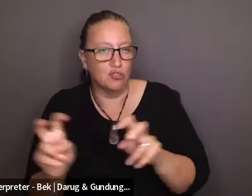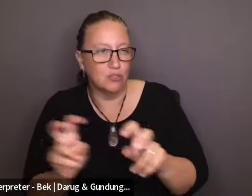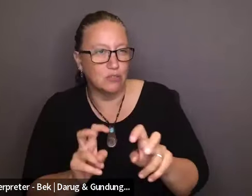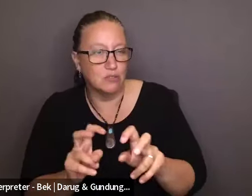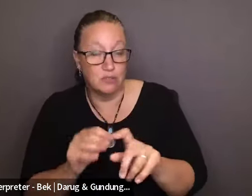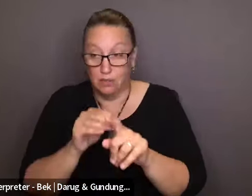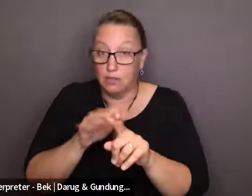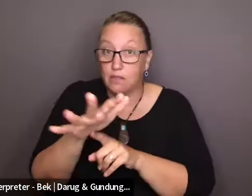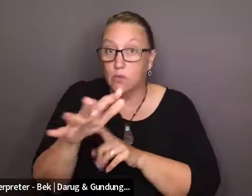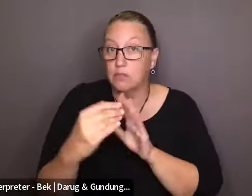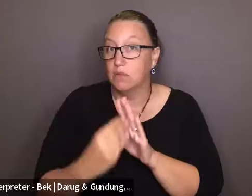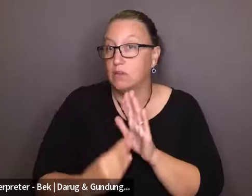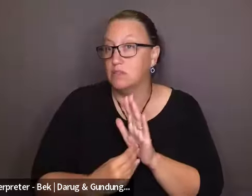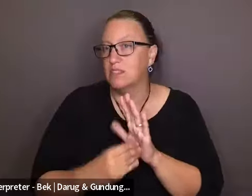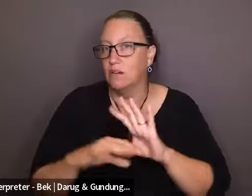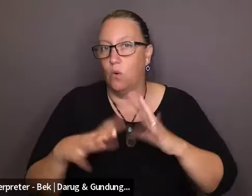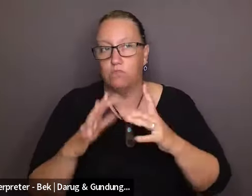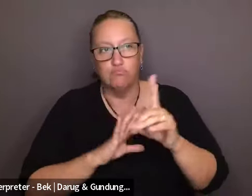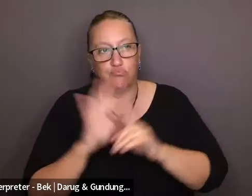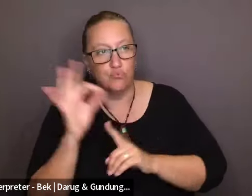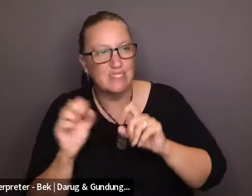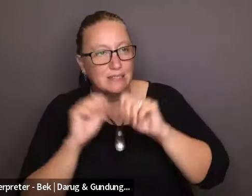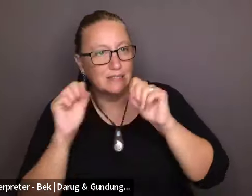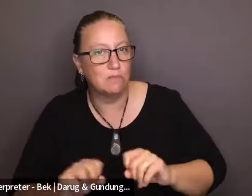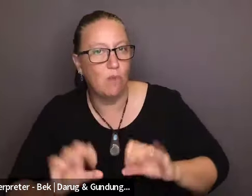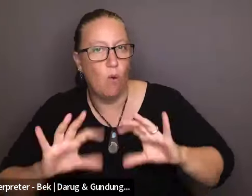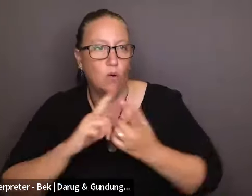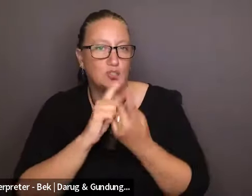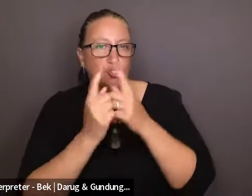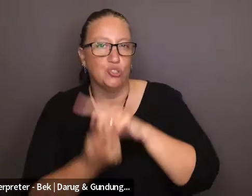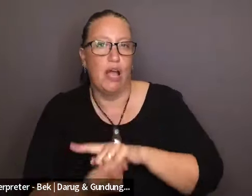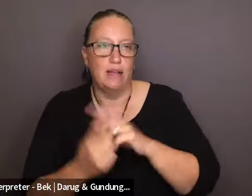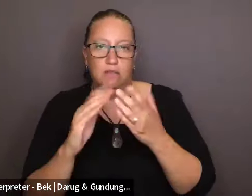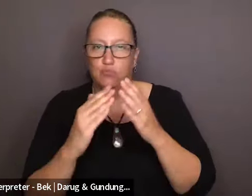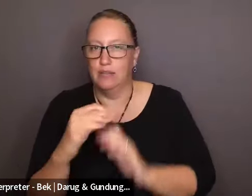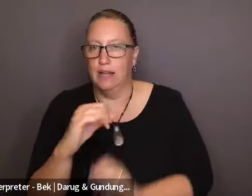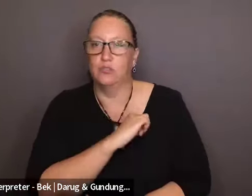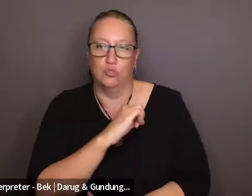mobilisation, we prioritise translating research finds